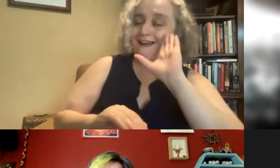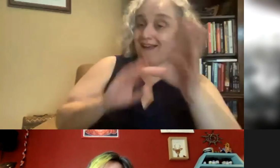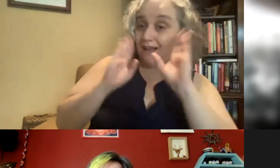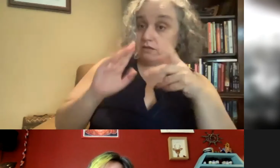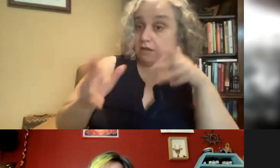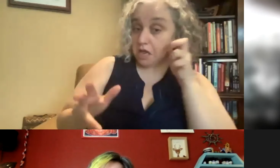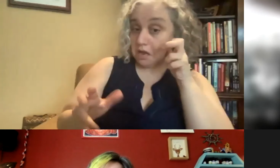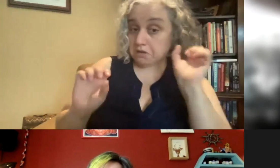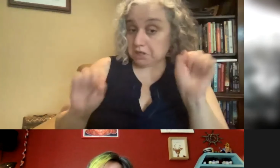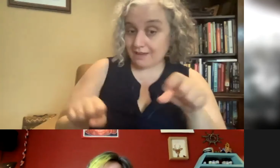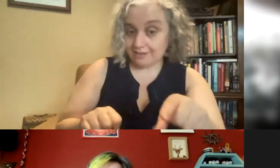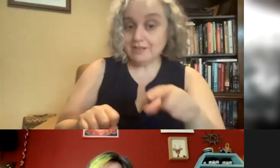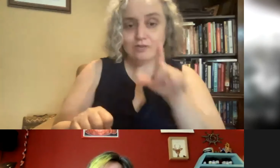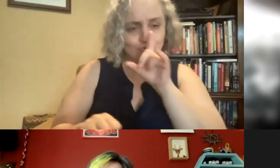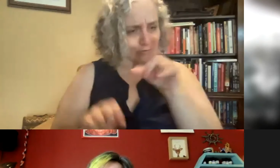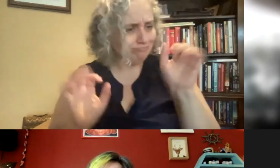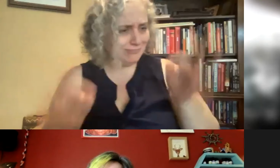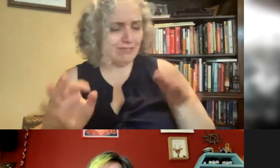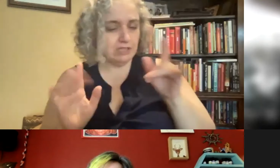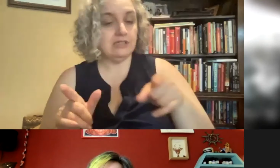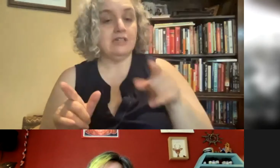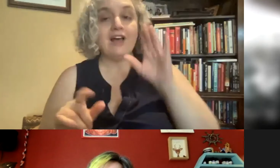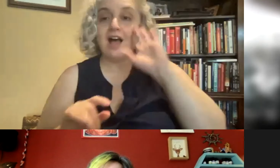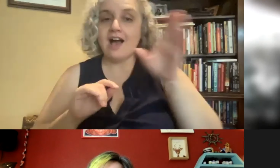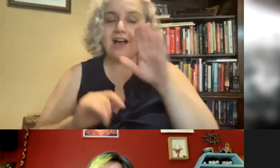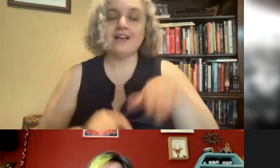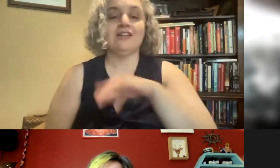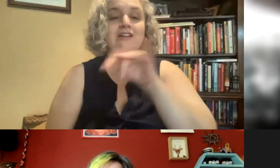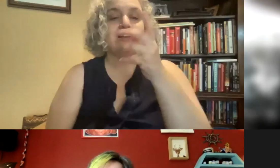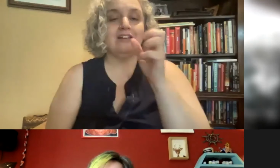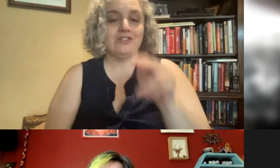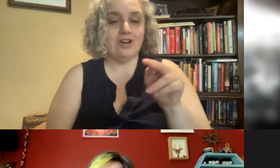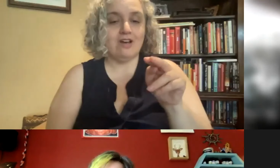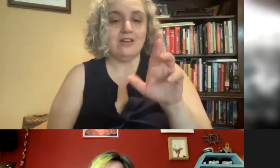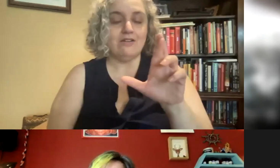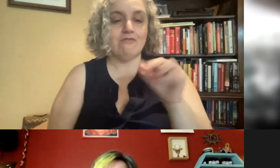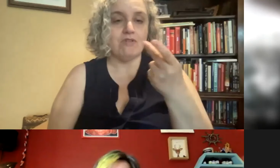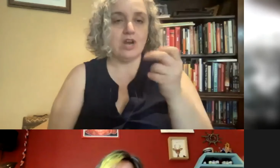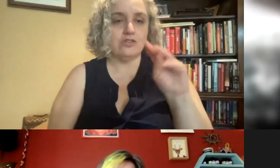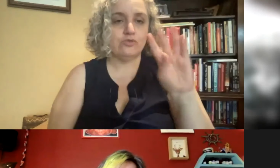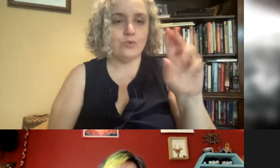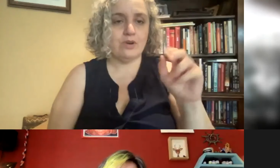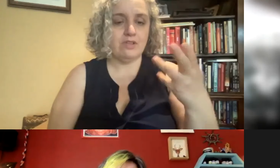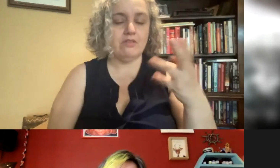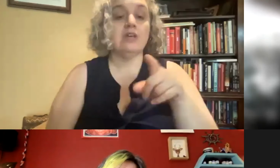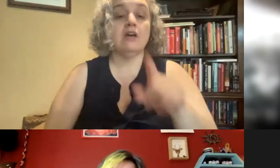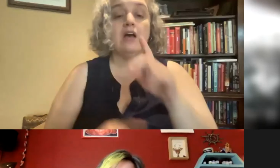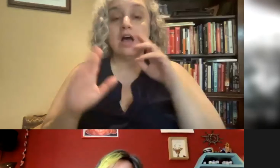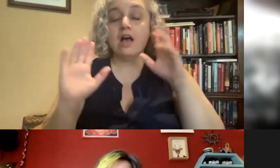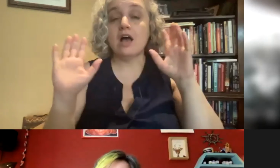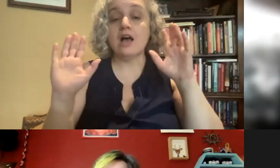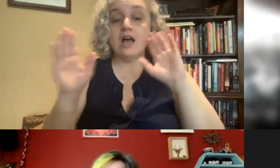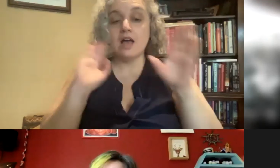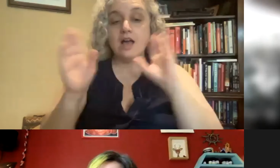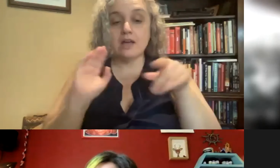Vera Roberts: We sure can John. John: [OVERLAPPING] John Rochford, hey everyone. Wendy Chisholm: Hey John. John: I've got a question for you.